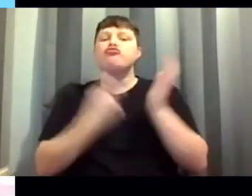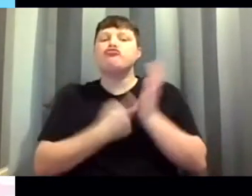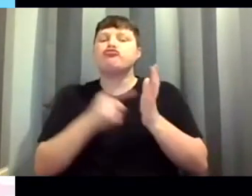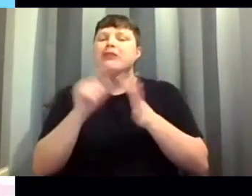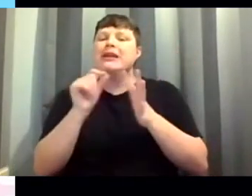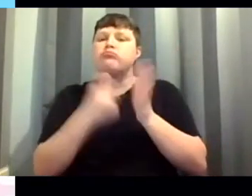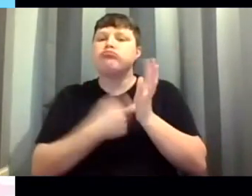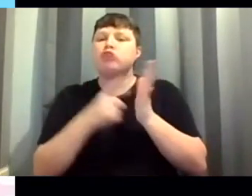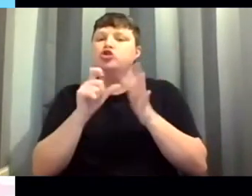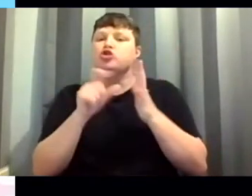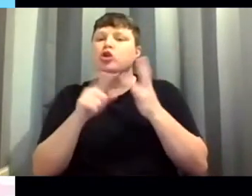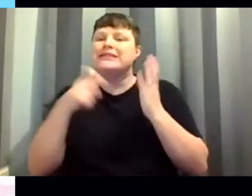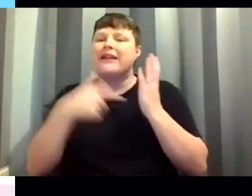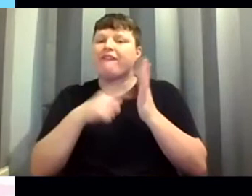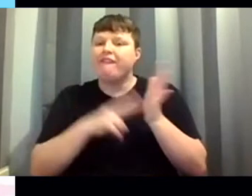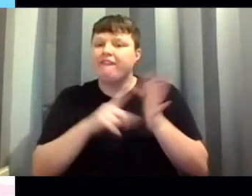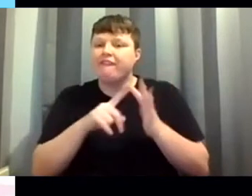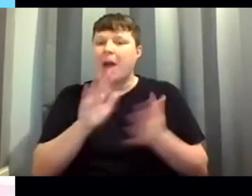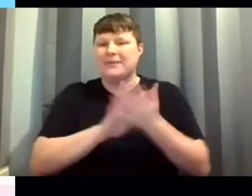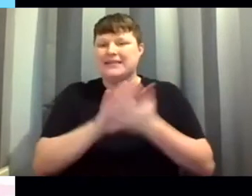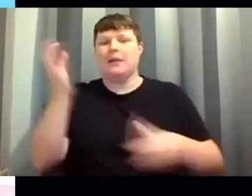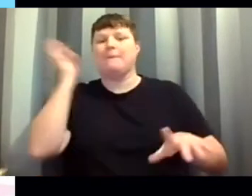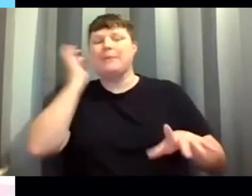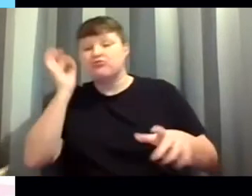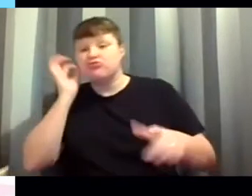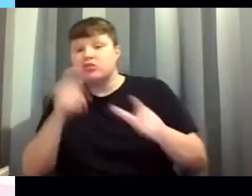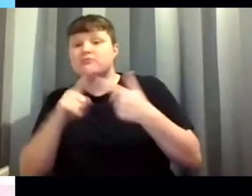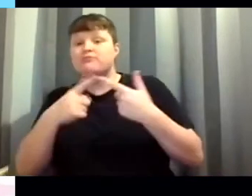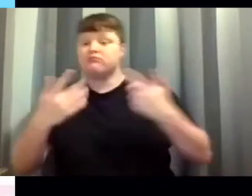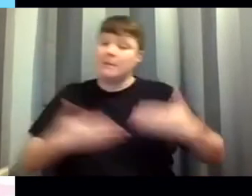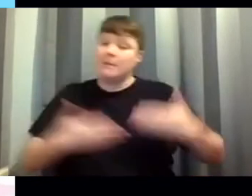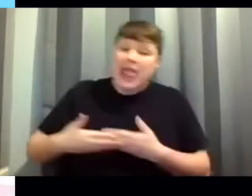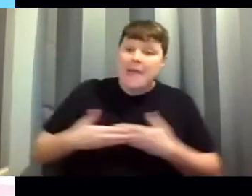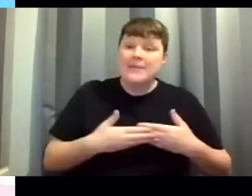are often very dysphoric about having a period - that really makes them particularly uncomfortable.